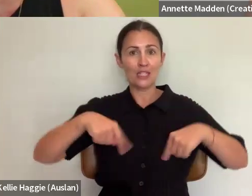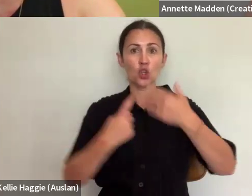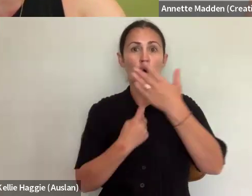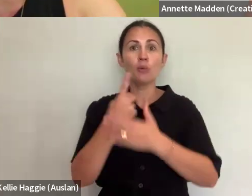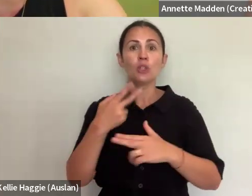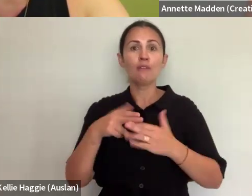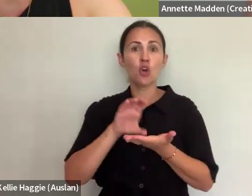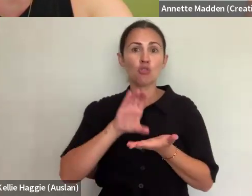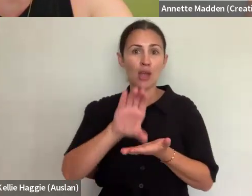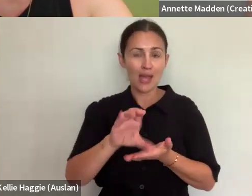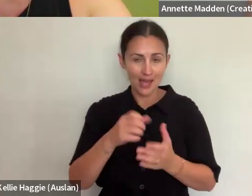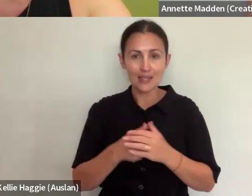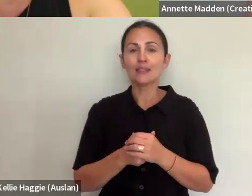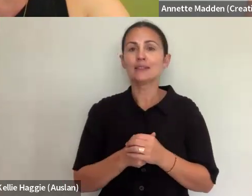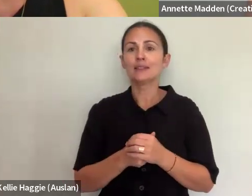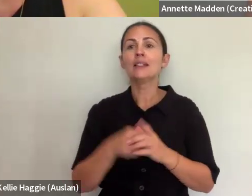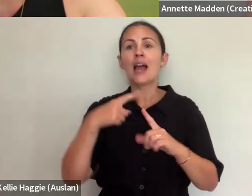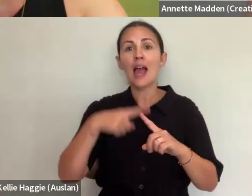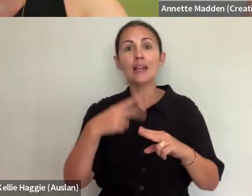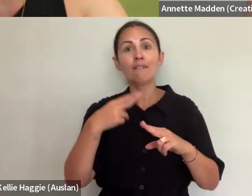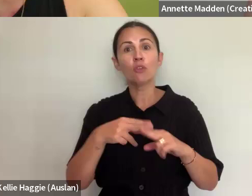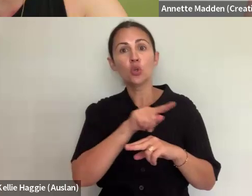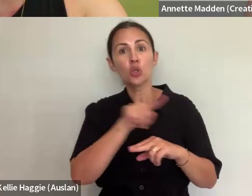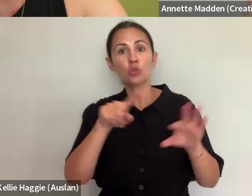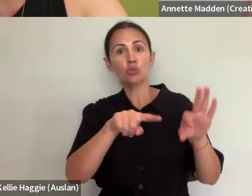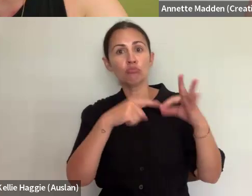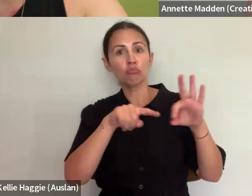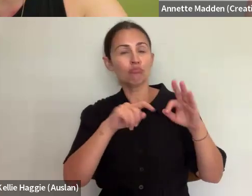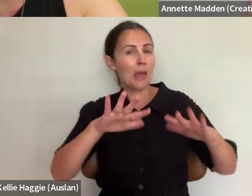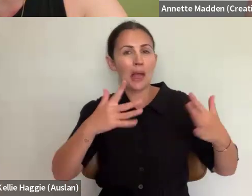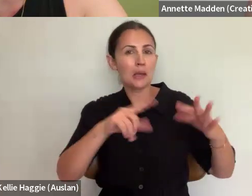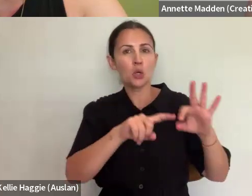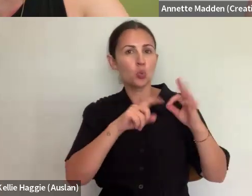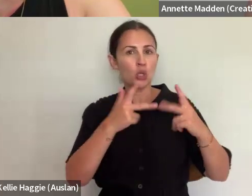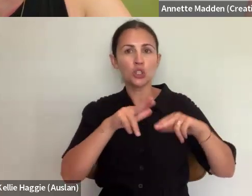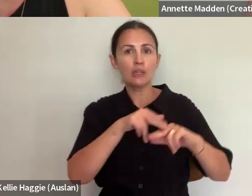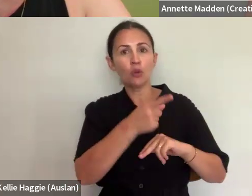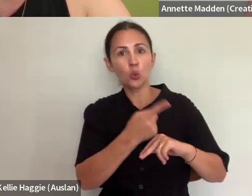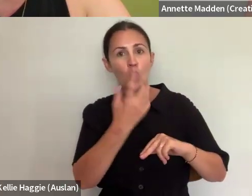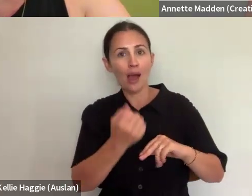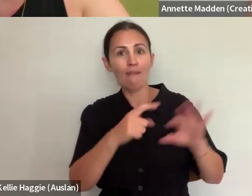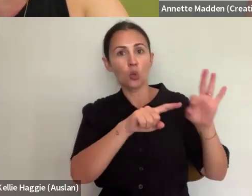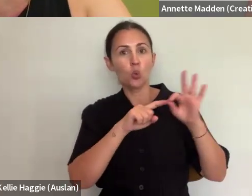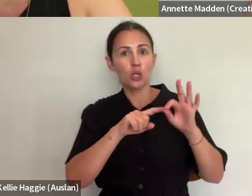Today is really an opportunity for us to talk in a little let -- little bit